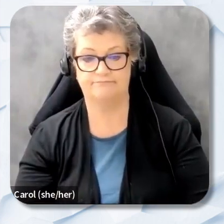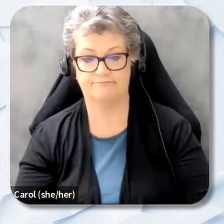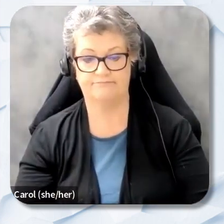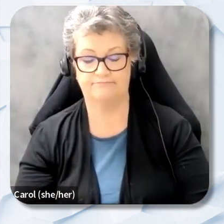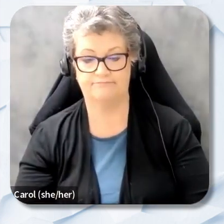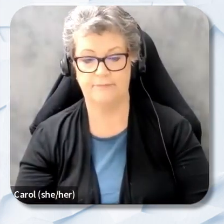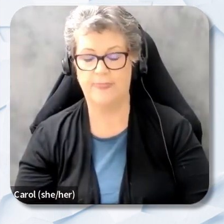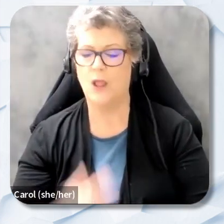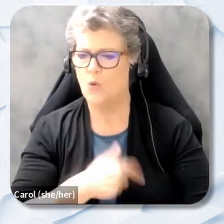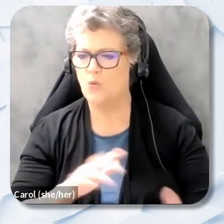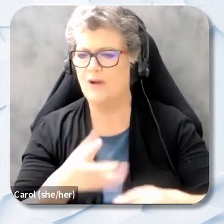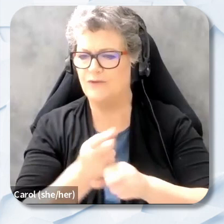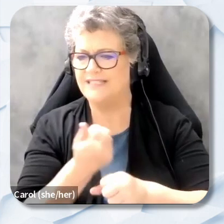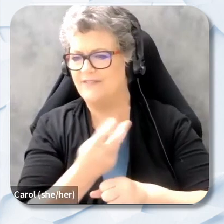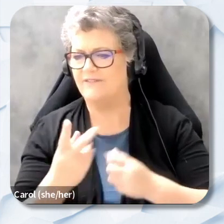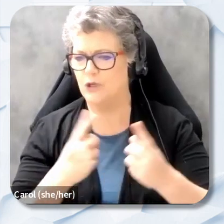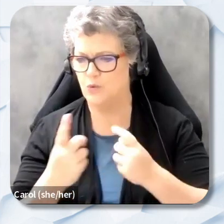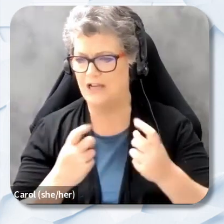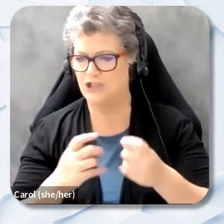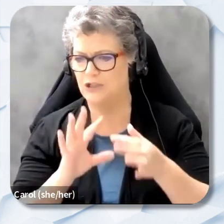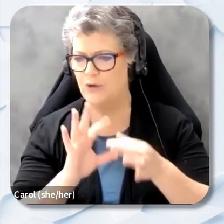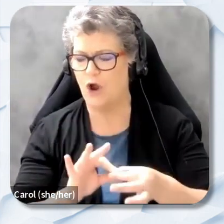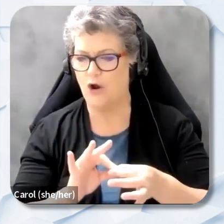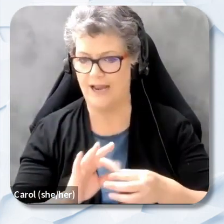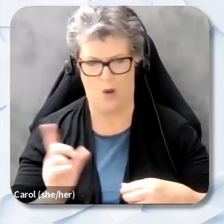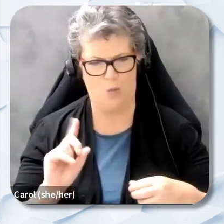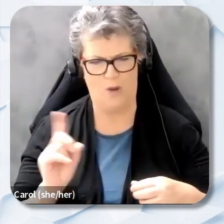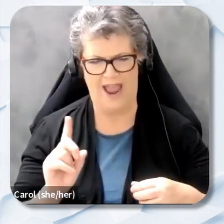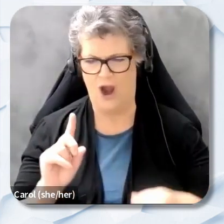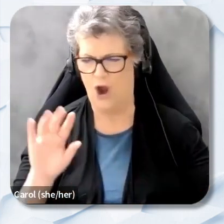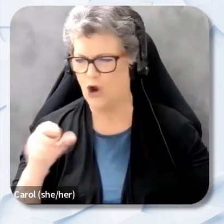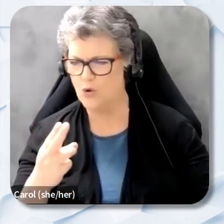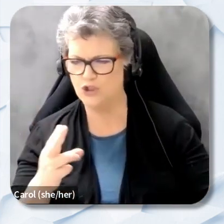We have received a few questions regarding where coaches and mentors belong.